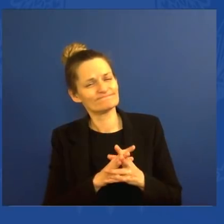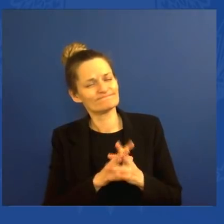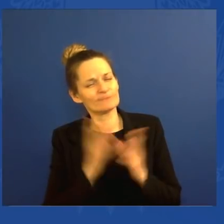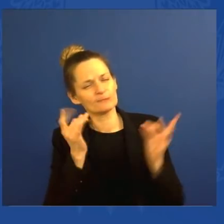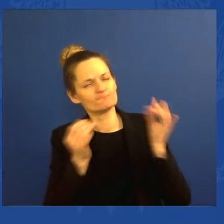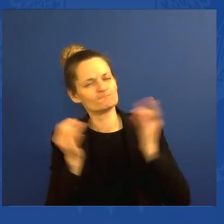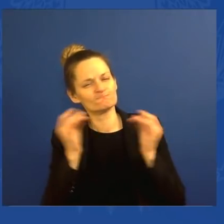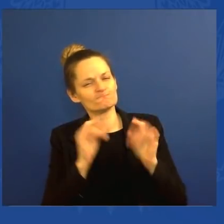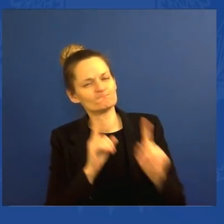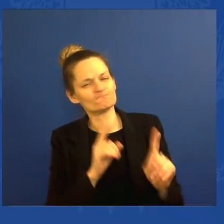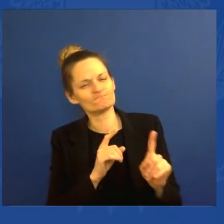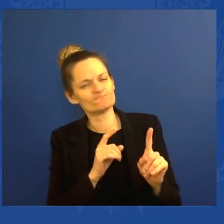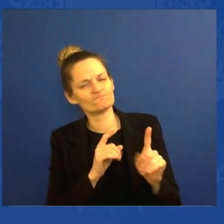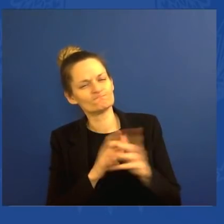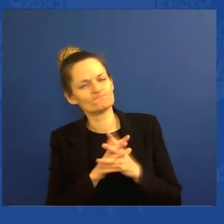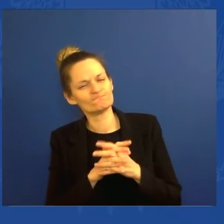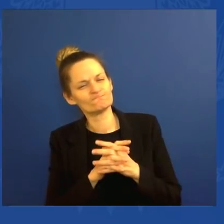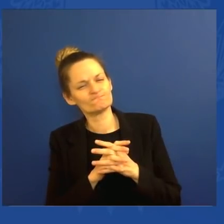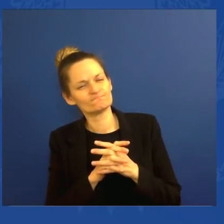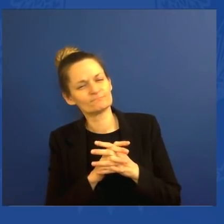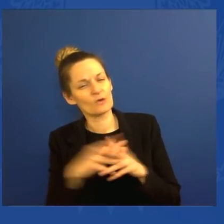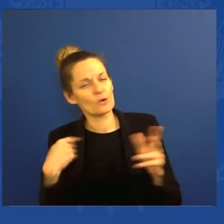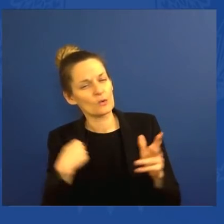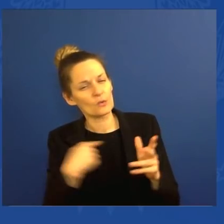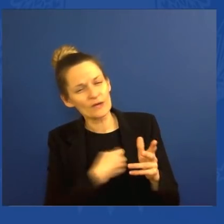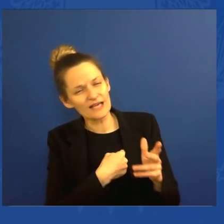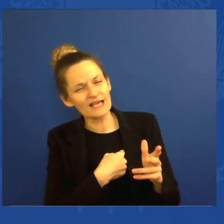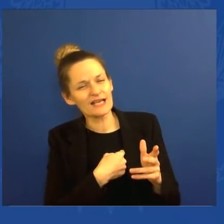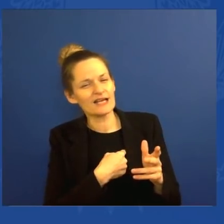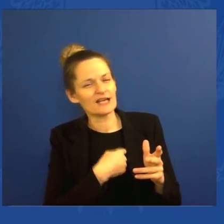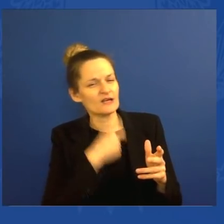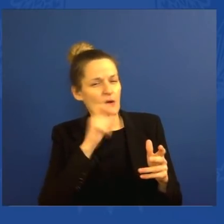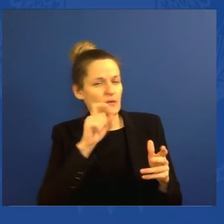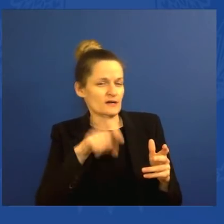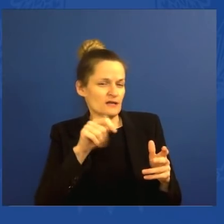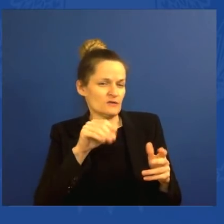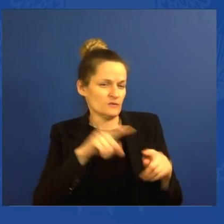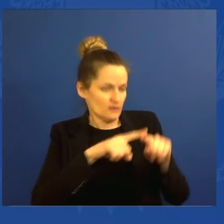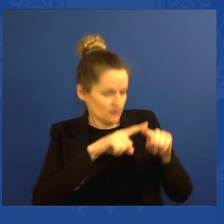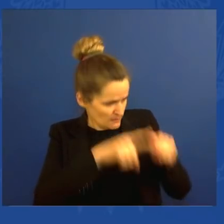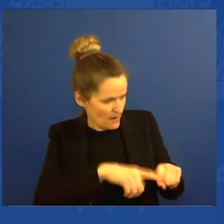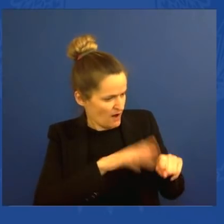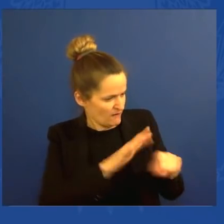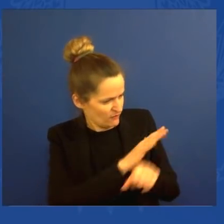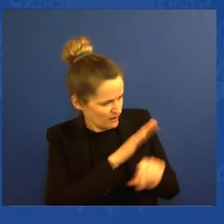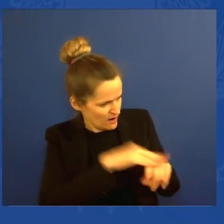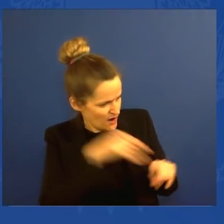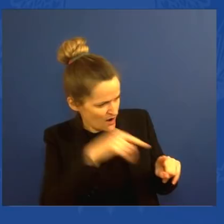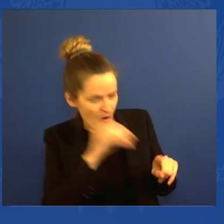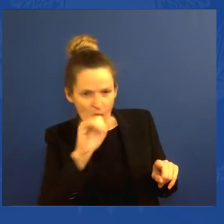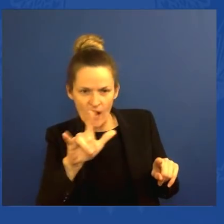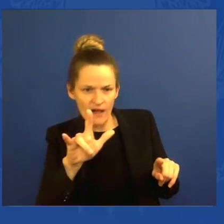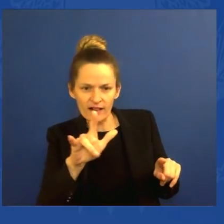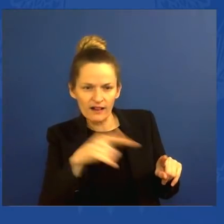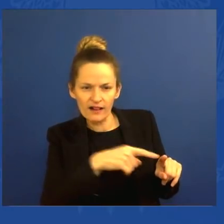And, you know, I was really pleased to -- and Gina -- or Gretchen and I talked about this a lot.